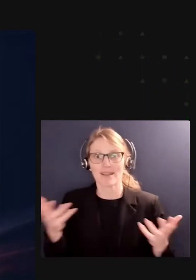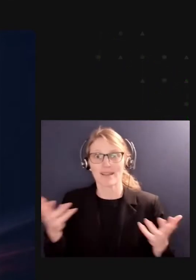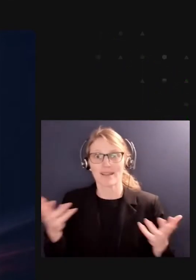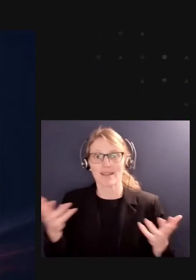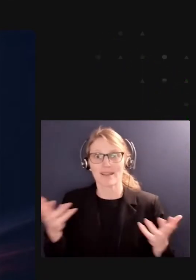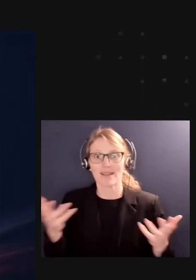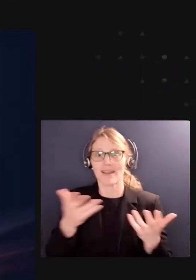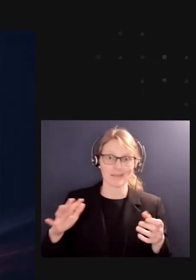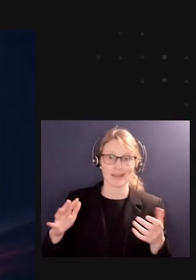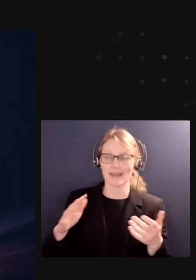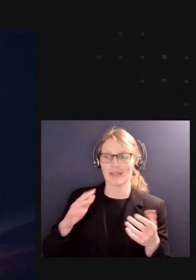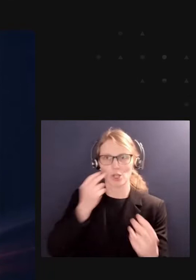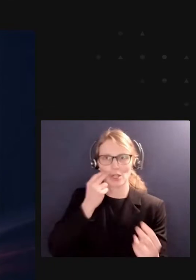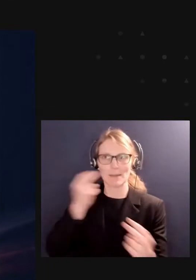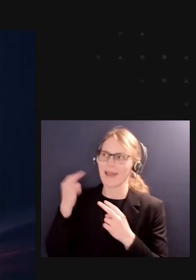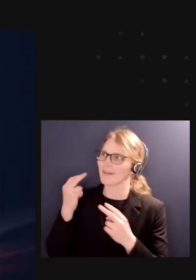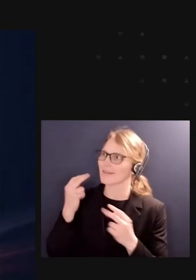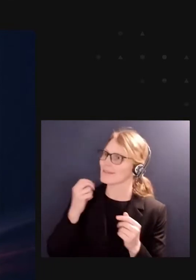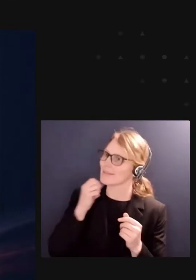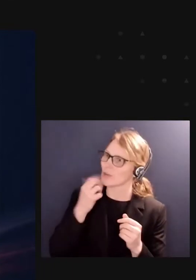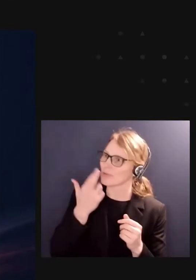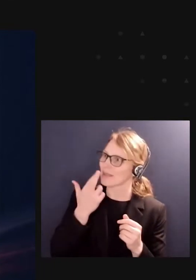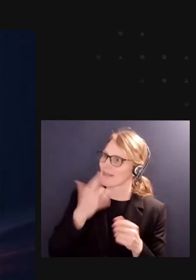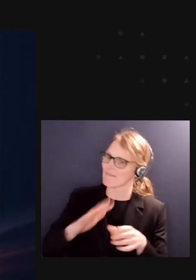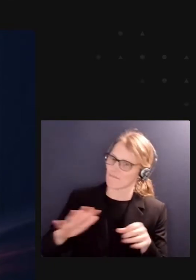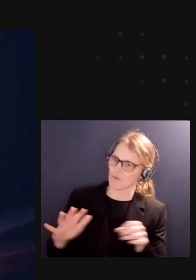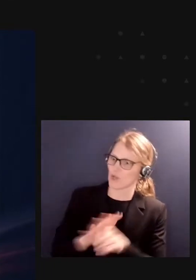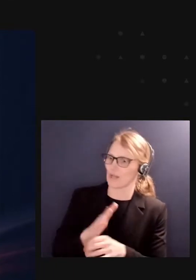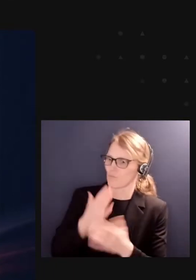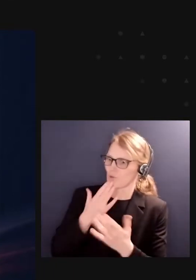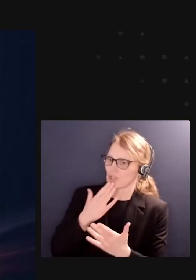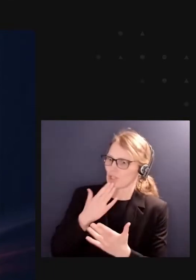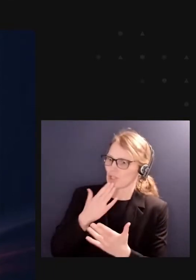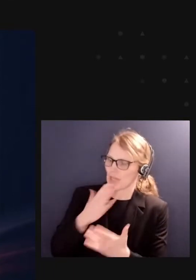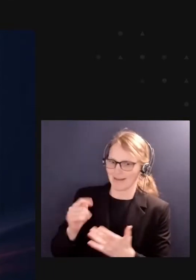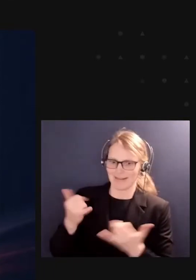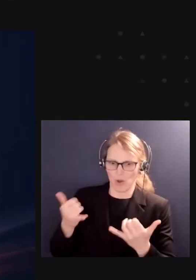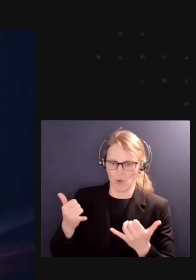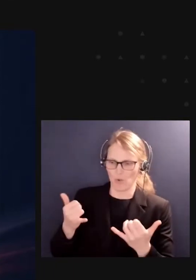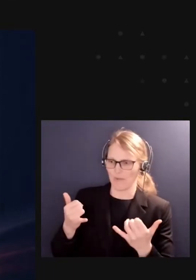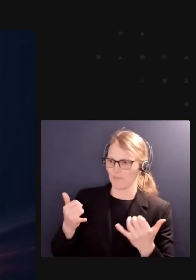was the impact that my visibility would have on others through the messages that they sent me